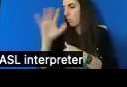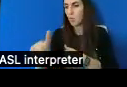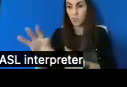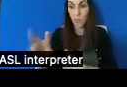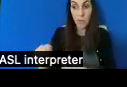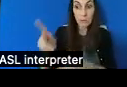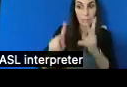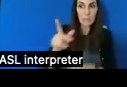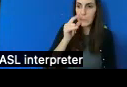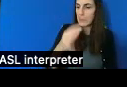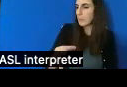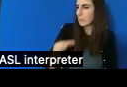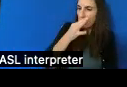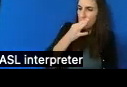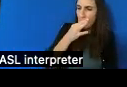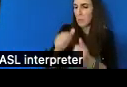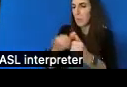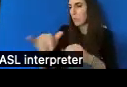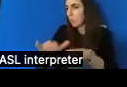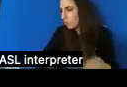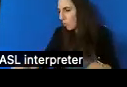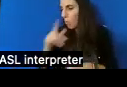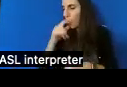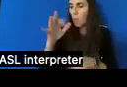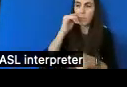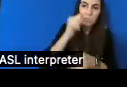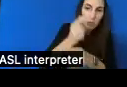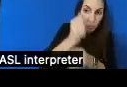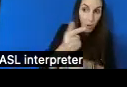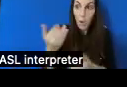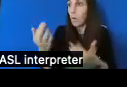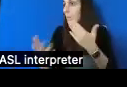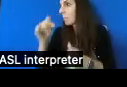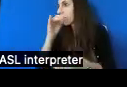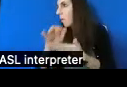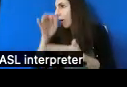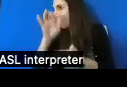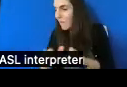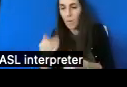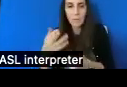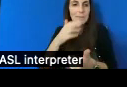who's the babysitter or The Sibling or the loved one that we know would be a great guardian or do